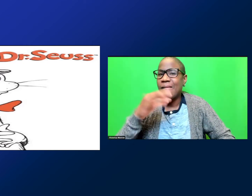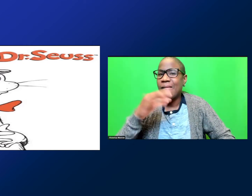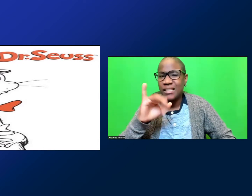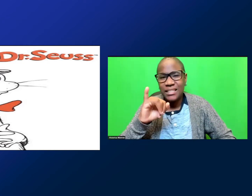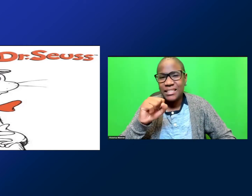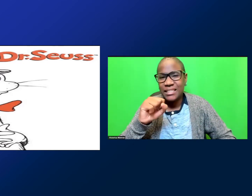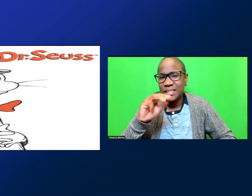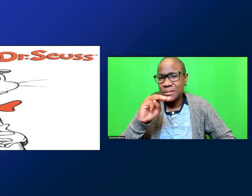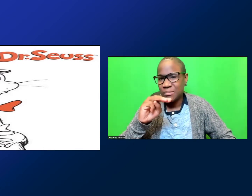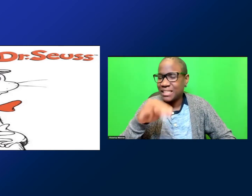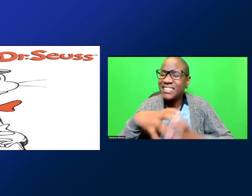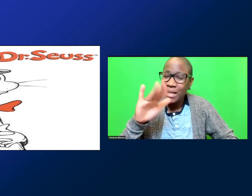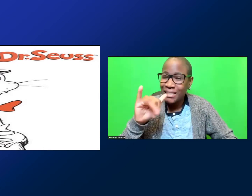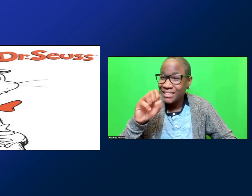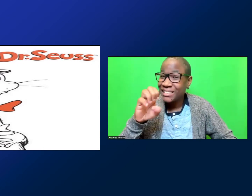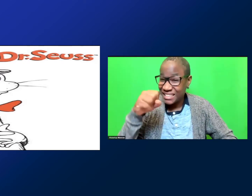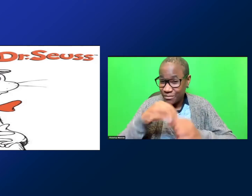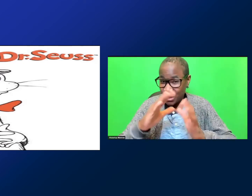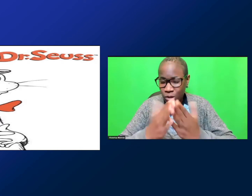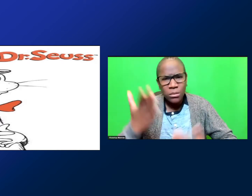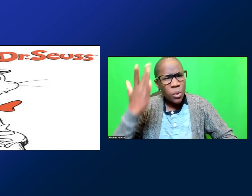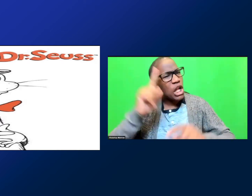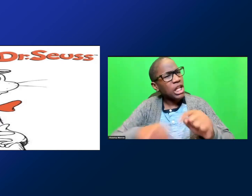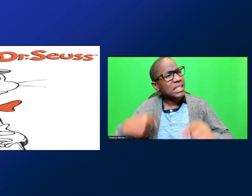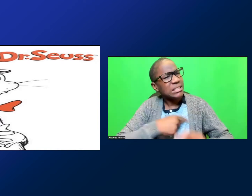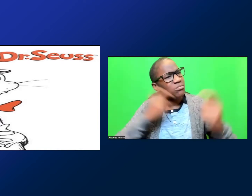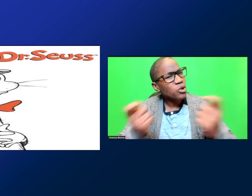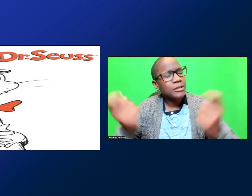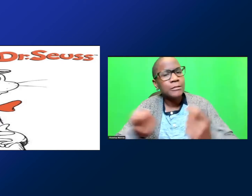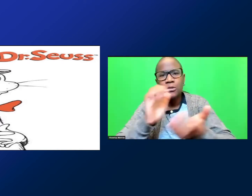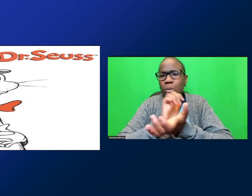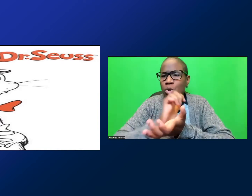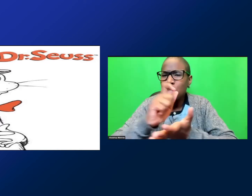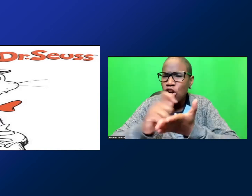america i would ask you to look past the seemingly innocuous story and look deeper